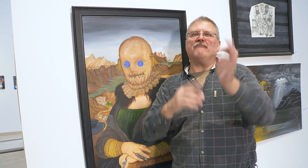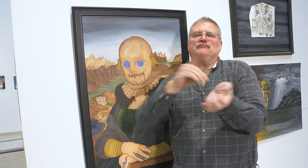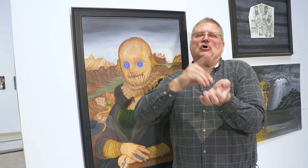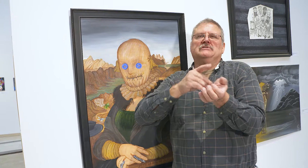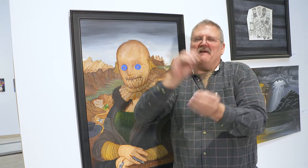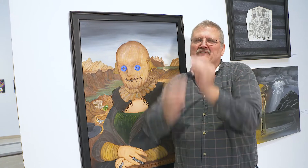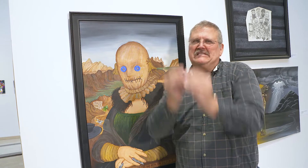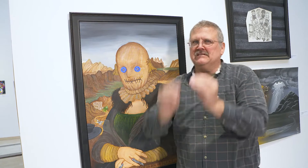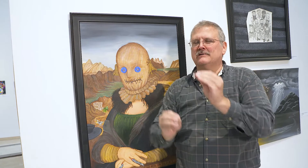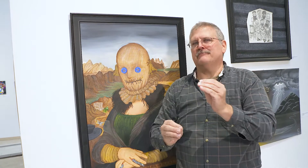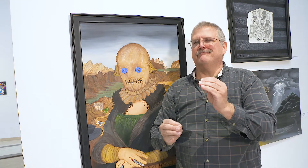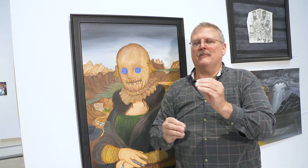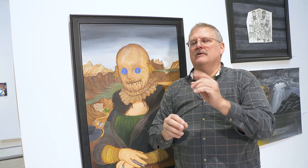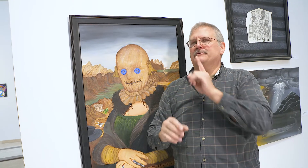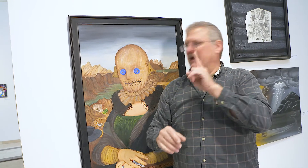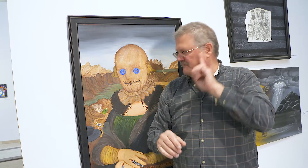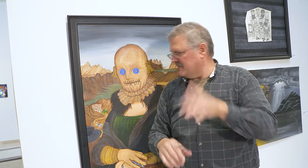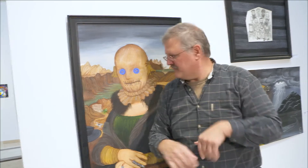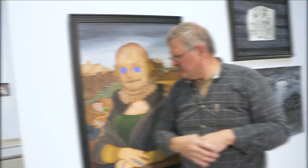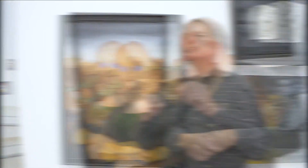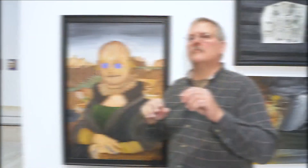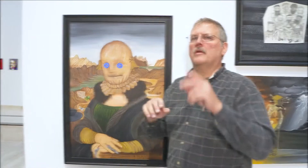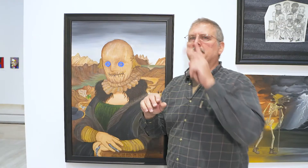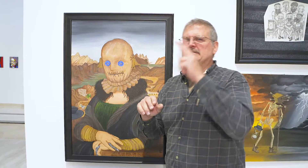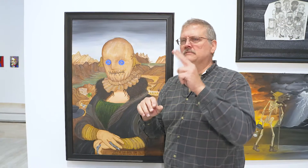which represents doctors wanting to fix deafness.